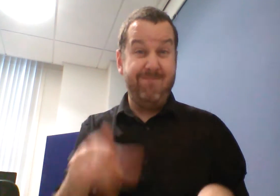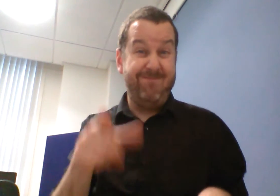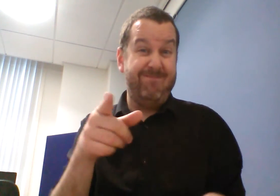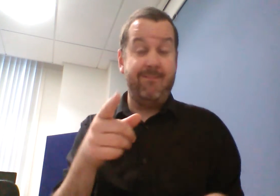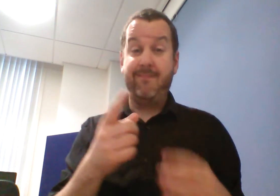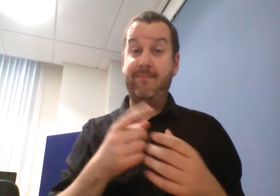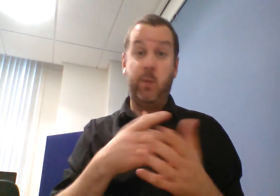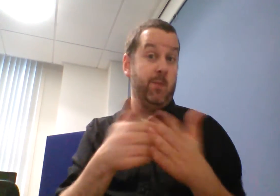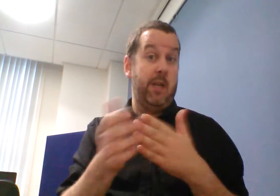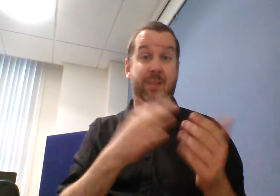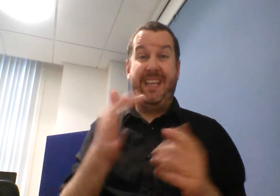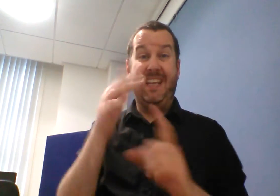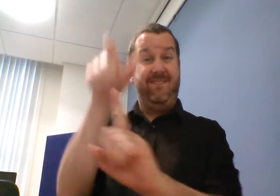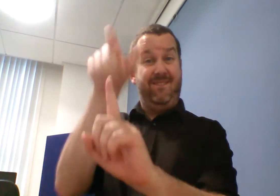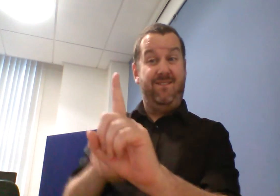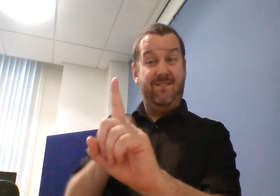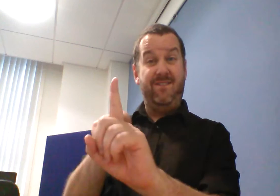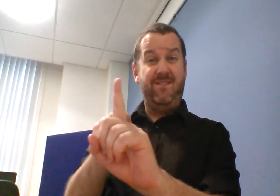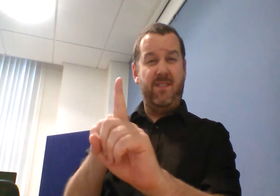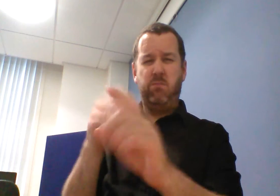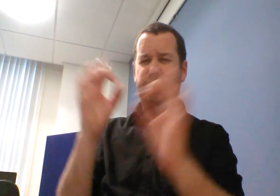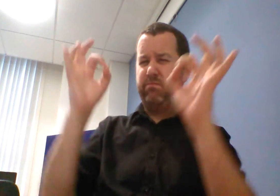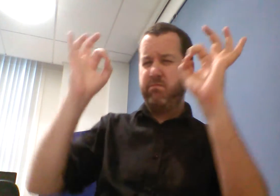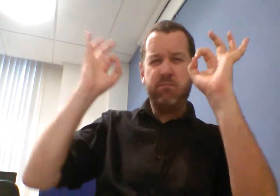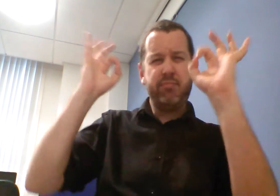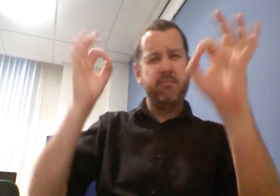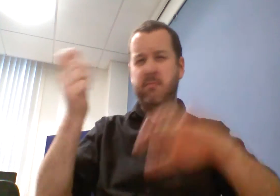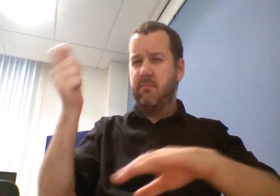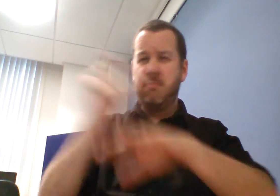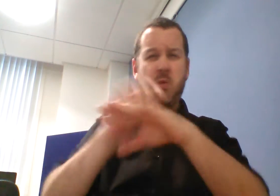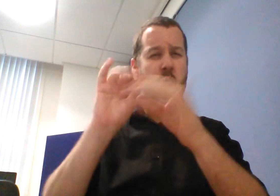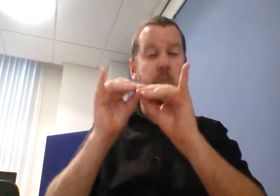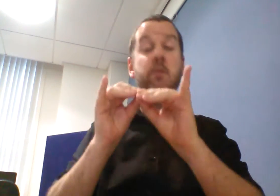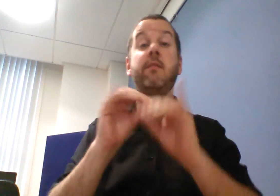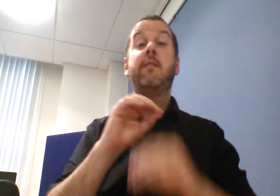Of course, even if it is the world's greatest interpreter,